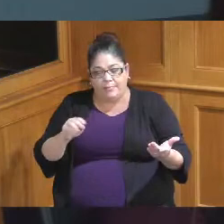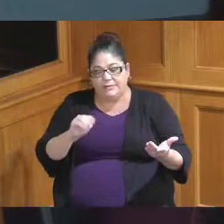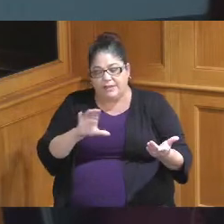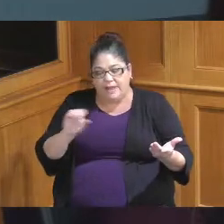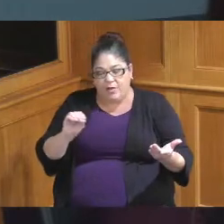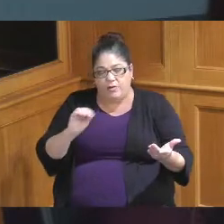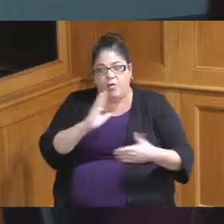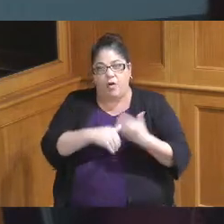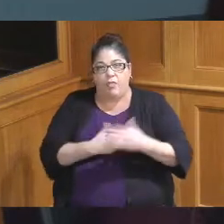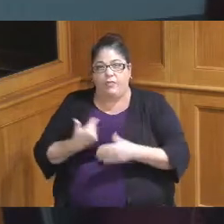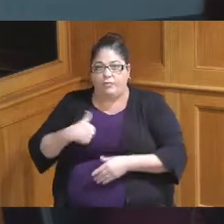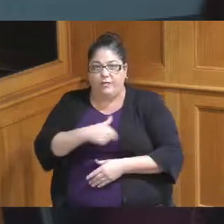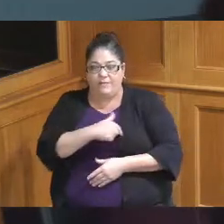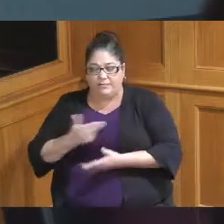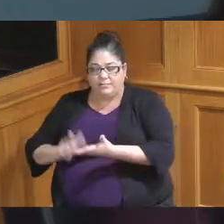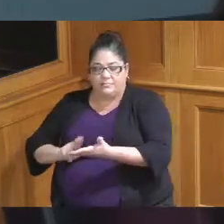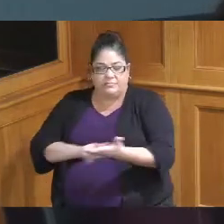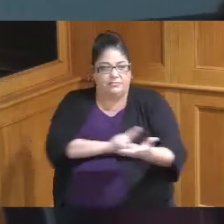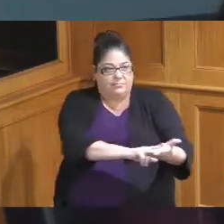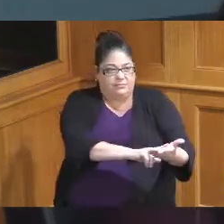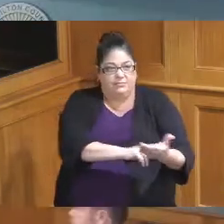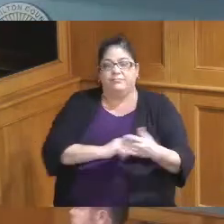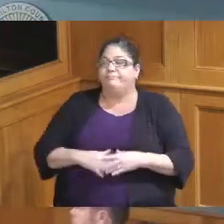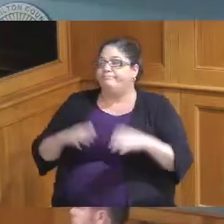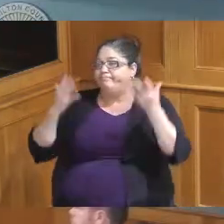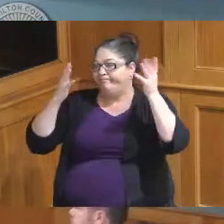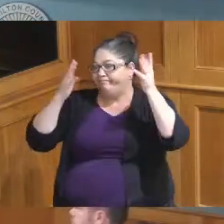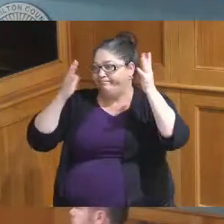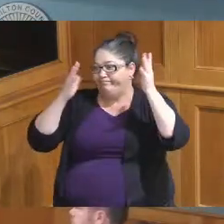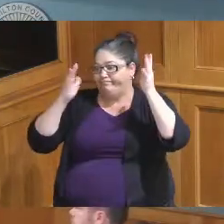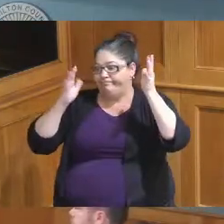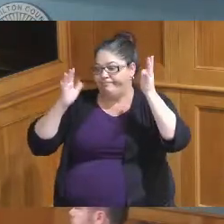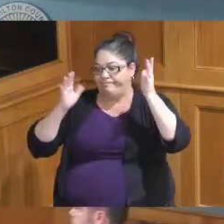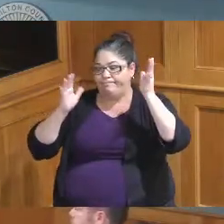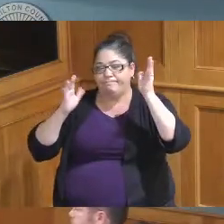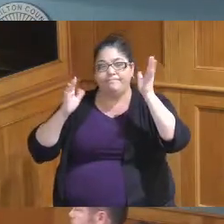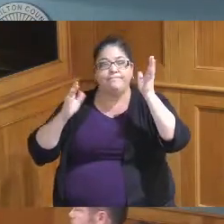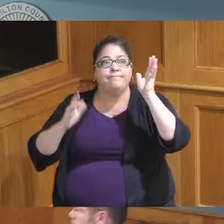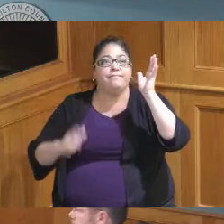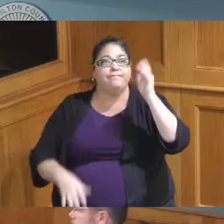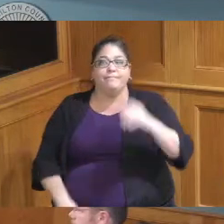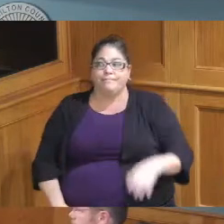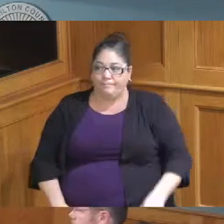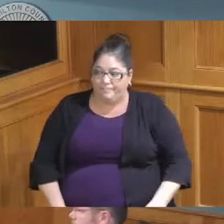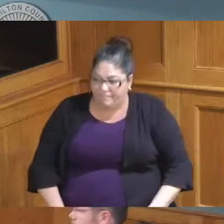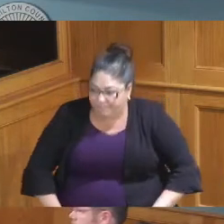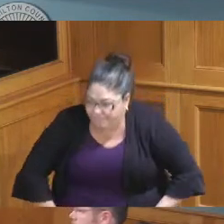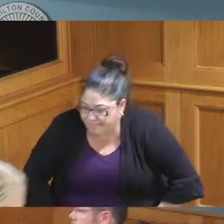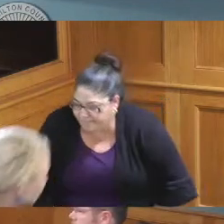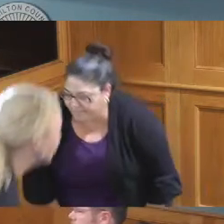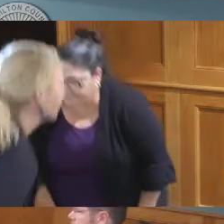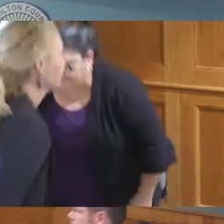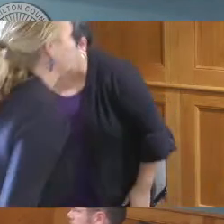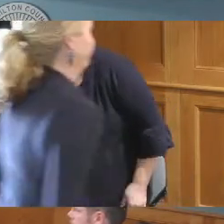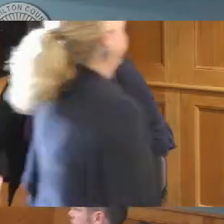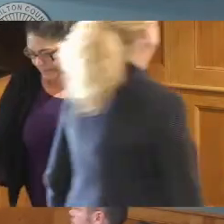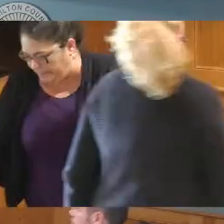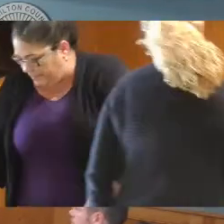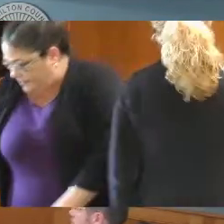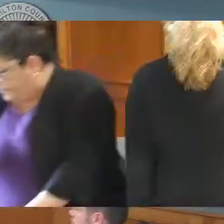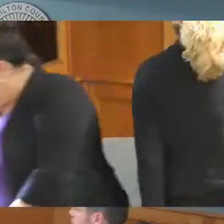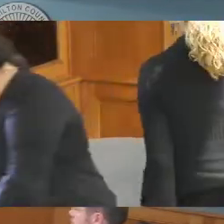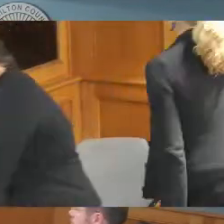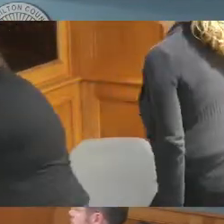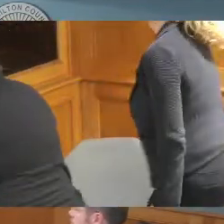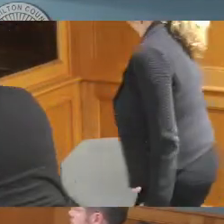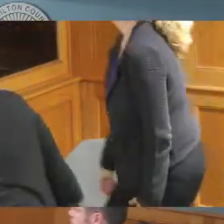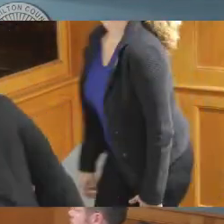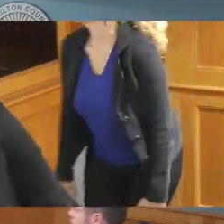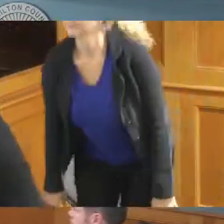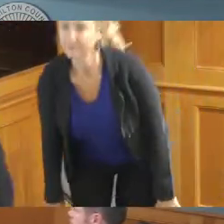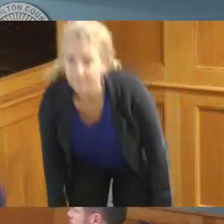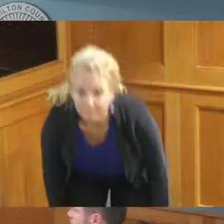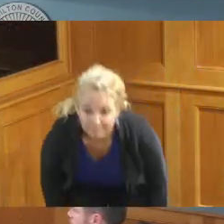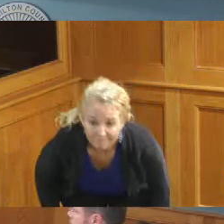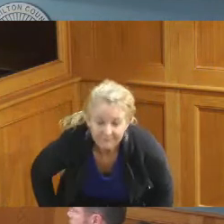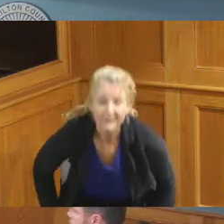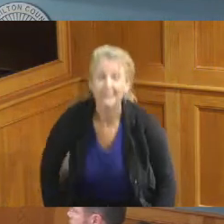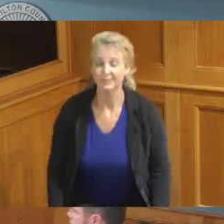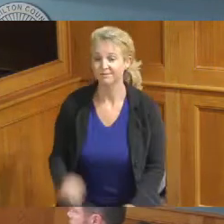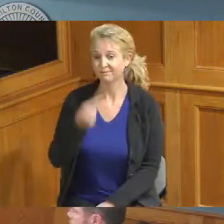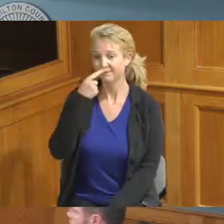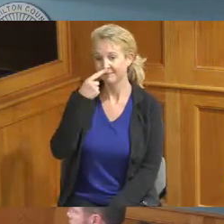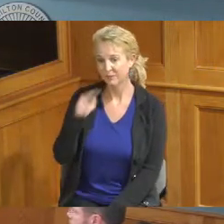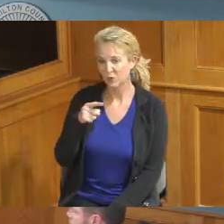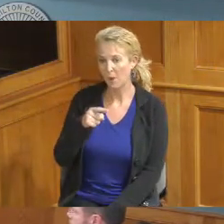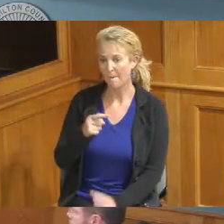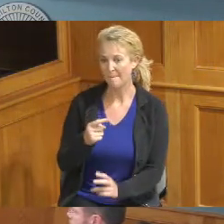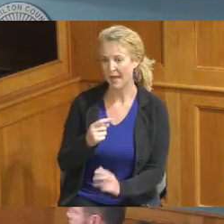Commissioners I'd like for us three to take a picture okay up front yeah I'd like to also